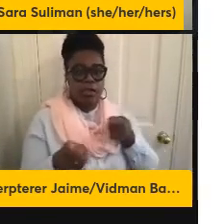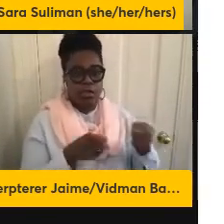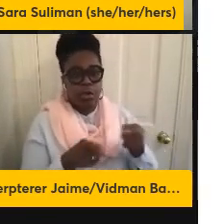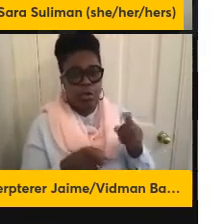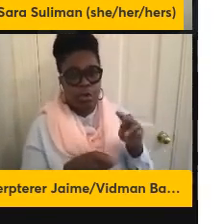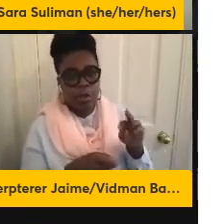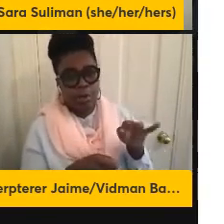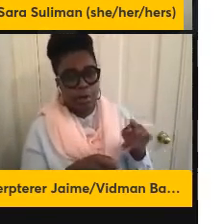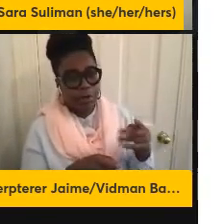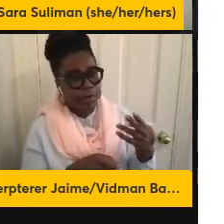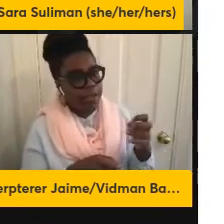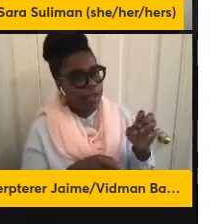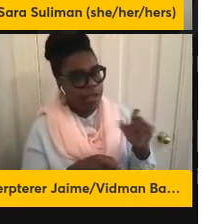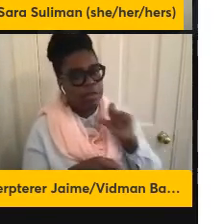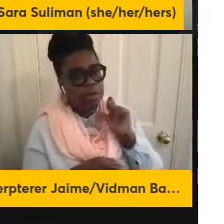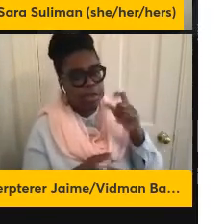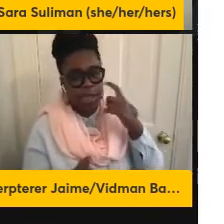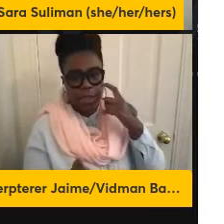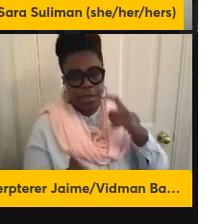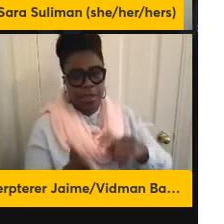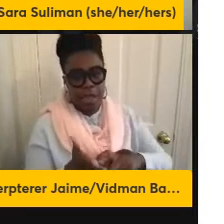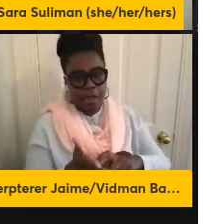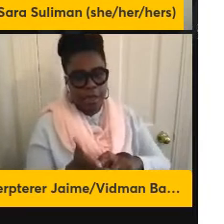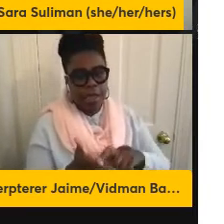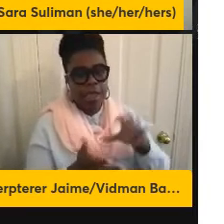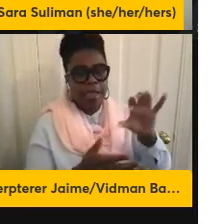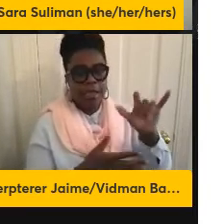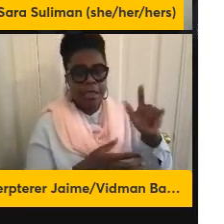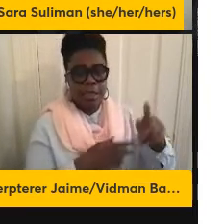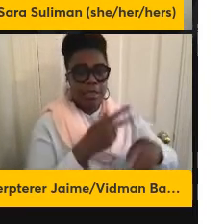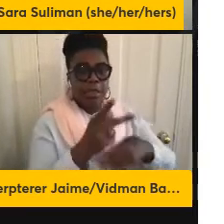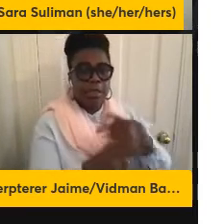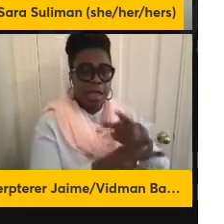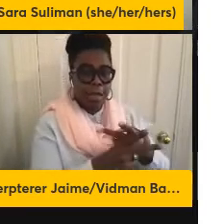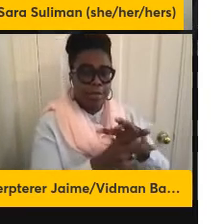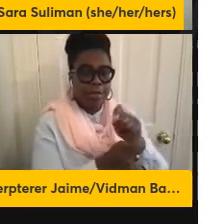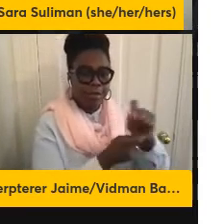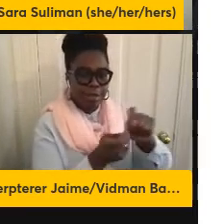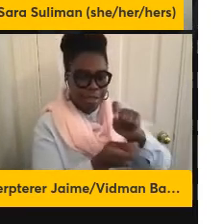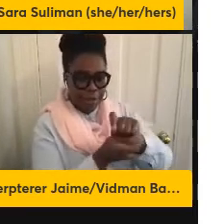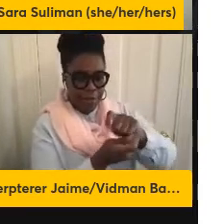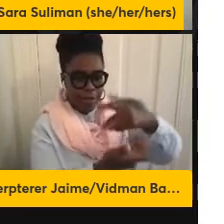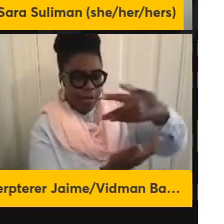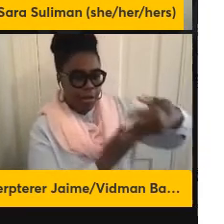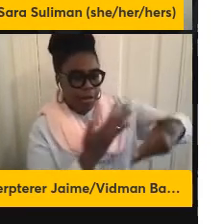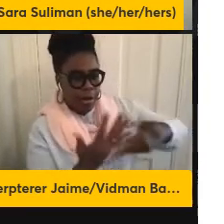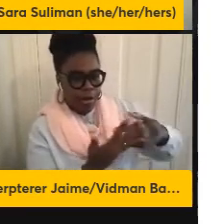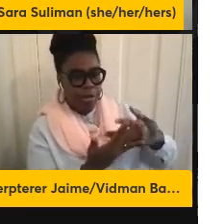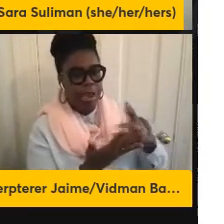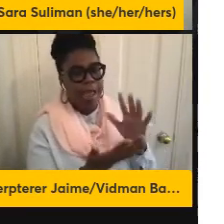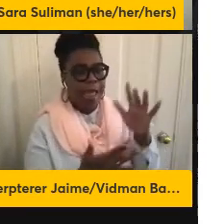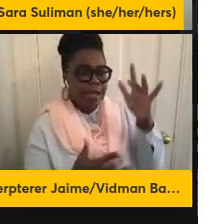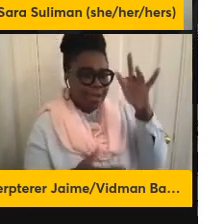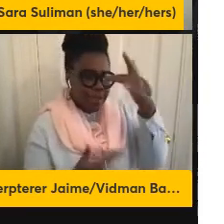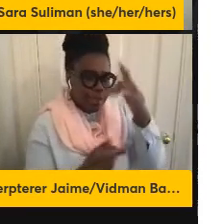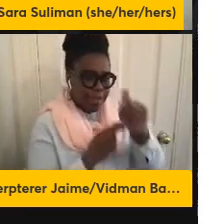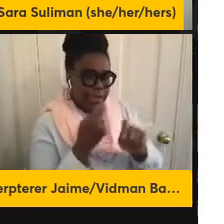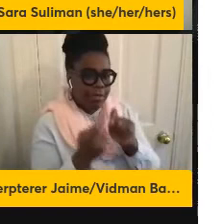association. So this was both a cell type specific interaction and also a disease specific interaction where the Progressors